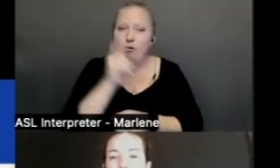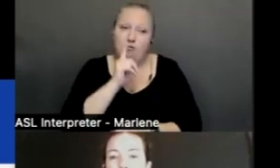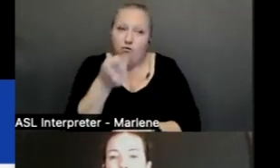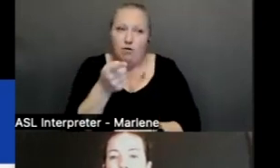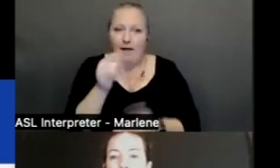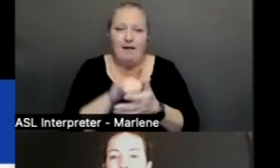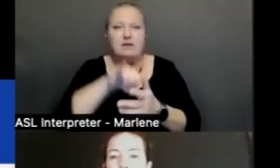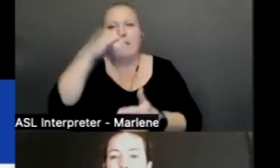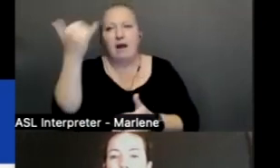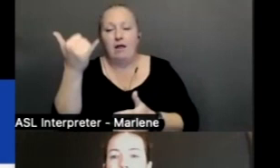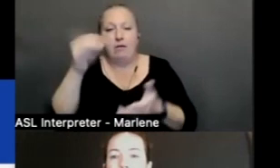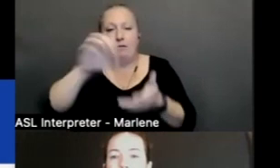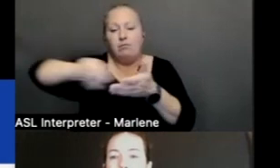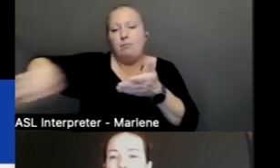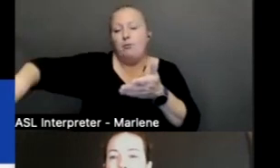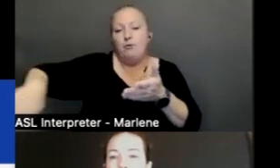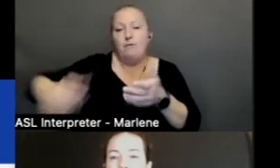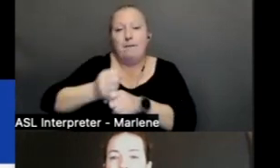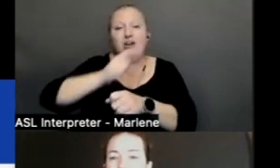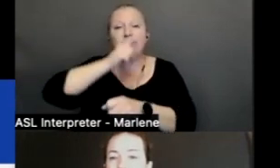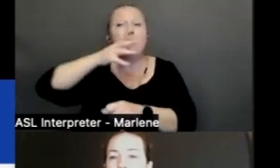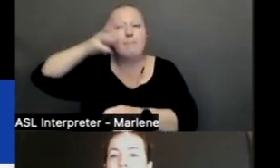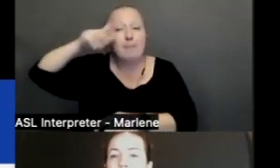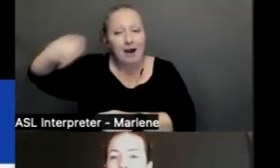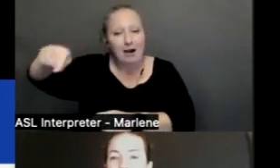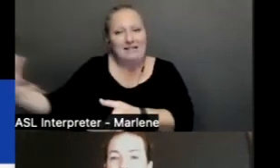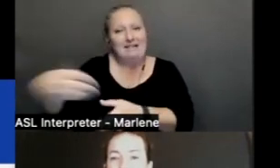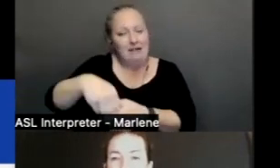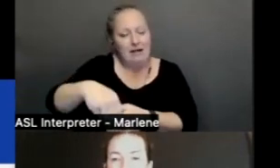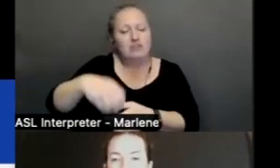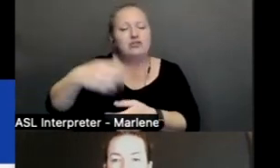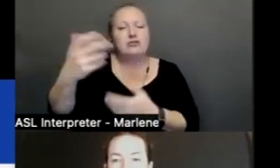whole another loop out of it where you're making the sure that parents are engaged in providing